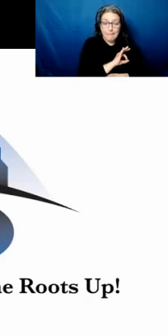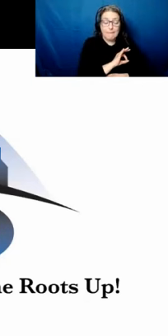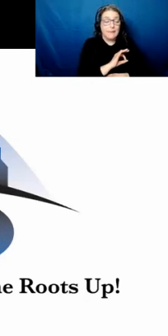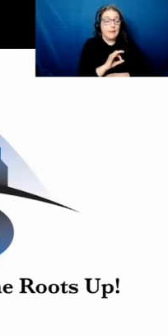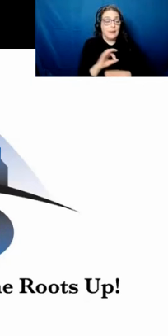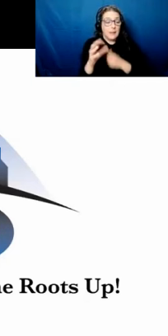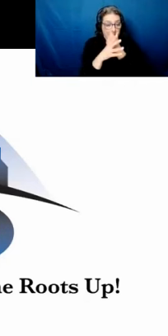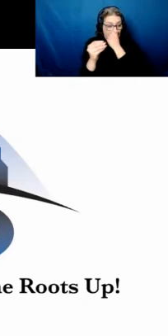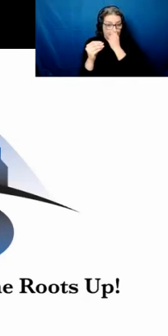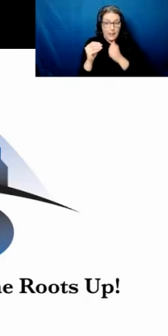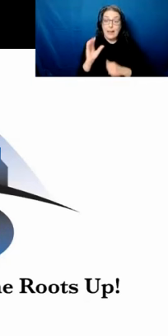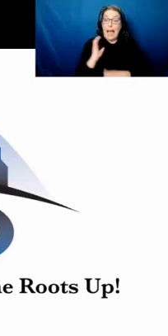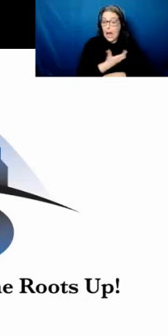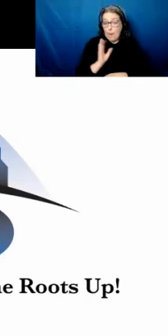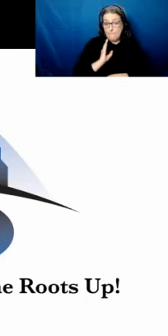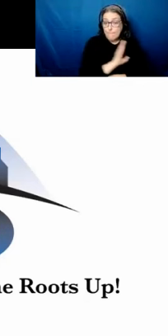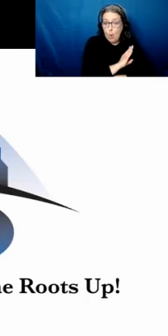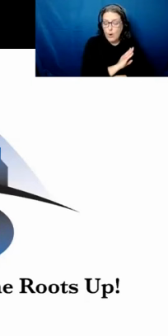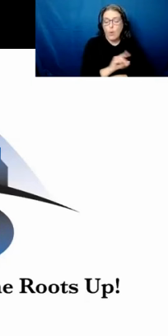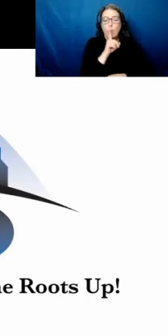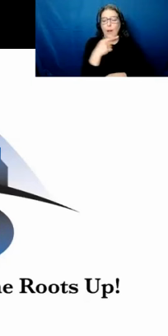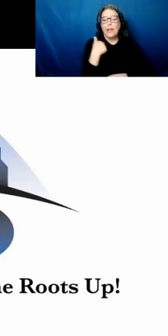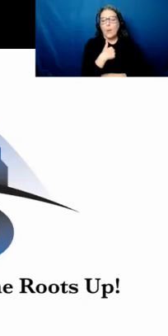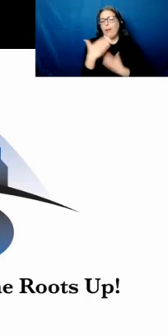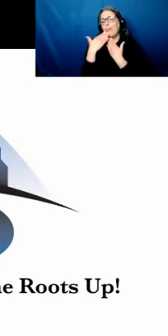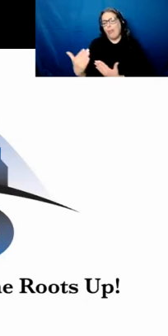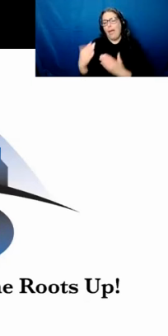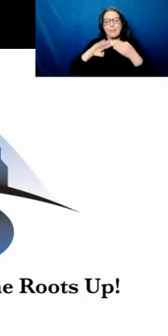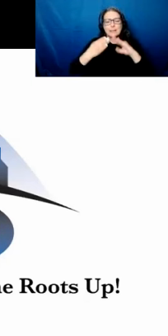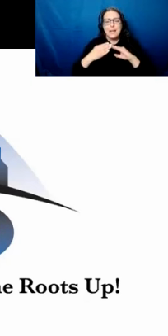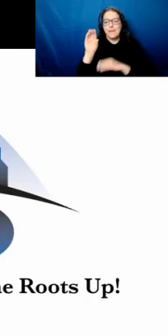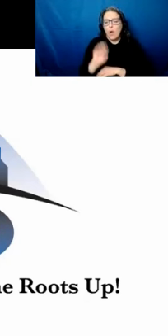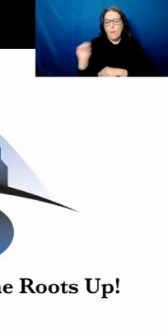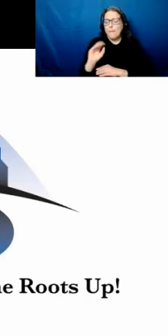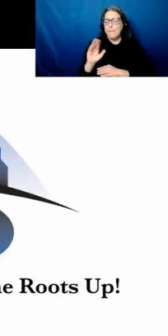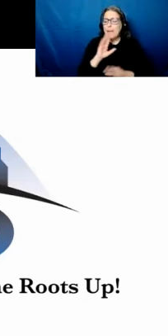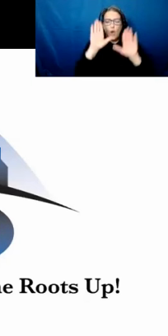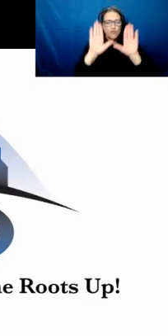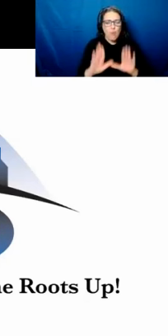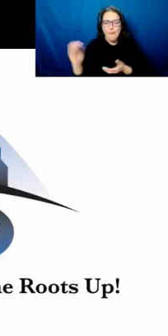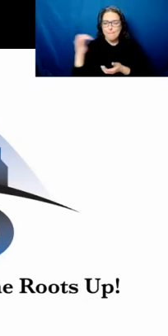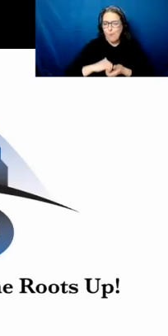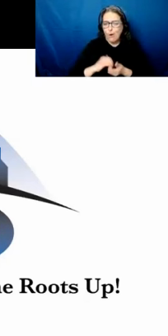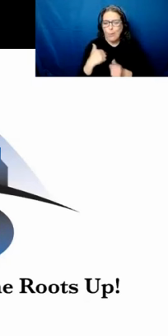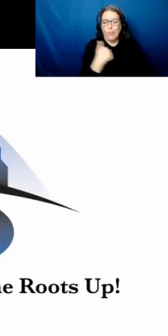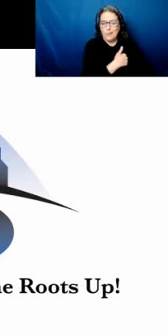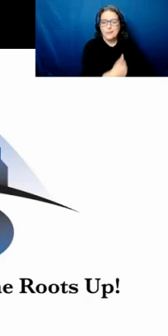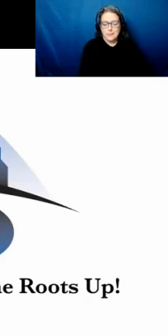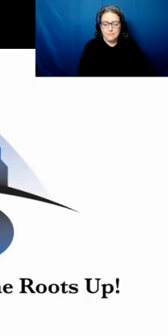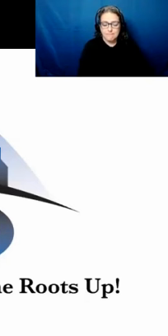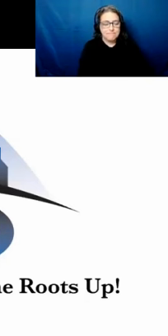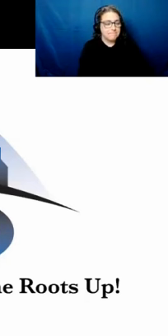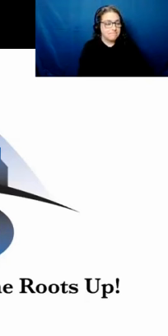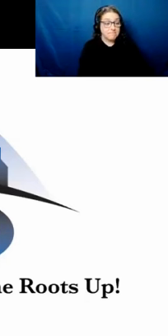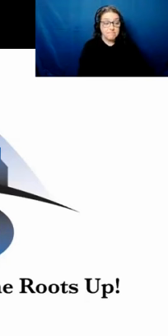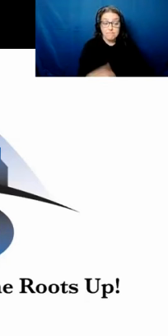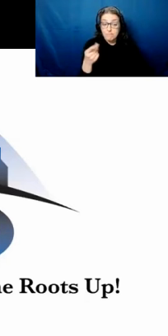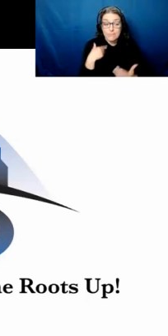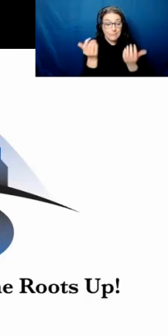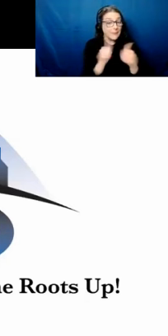Good evening. I'm Jerry Dantzler I'm a part of the home ownership team of Omaha 100. The executive Director is Teresa huntedder and deputy executive Director is Malinda Williams. The mission is to provide housing and finance-related services and capital to facilitate neighborhood recitization and housing opportunities for low to moderate income populations.